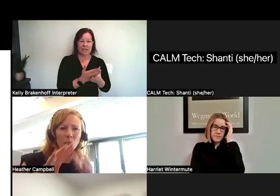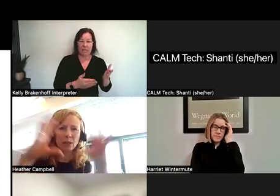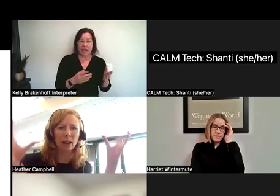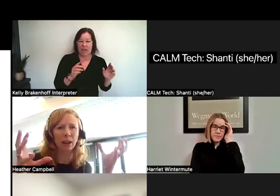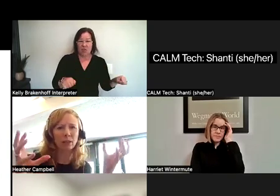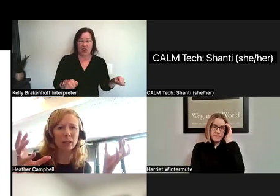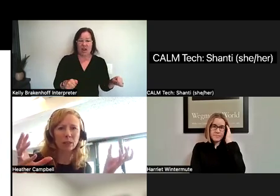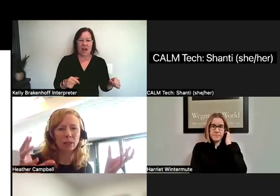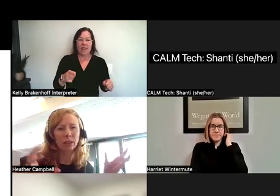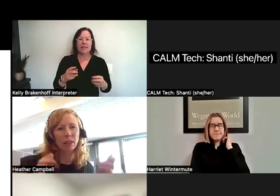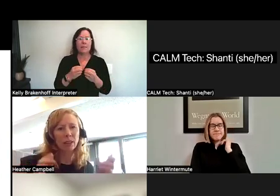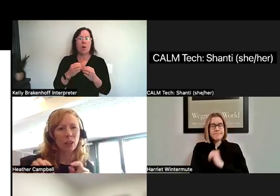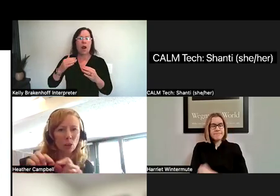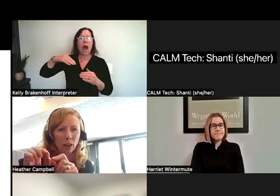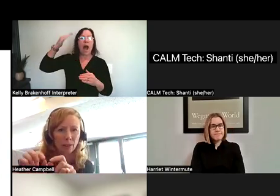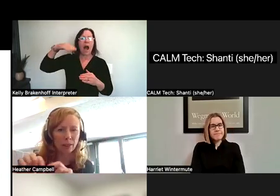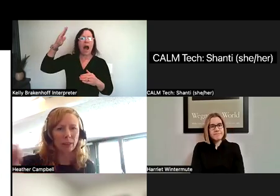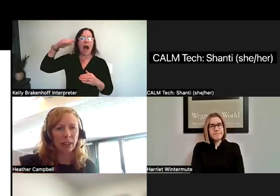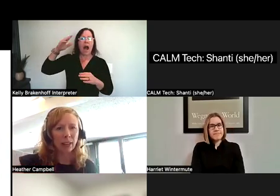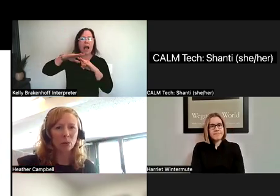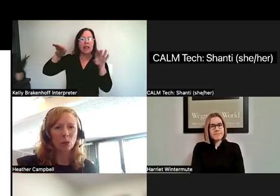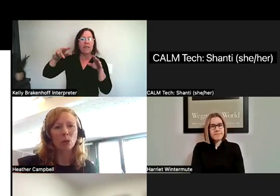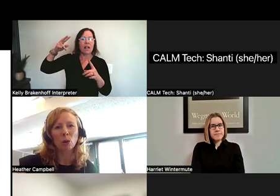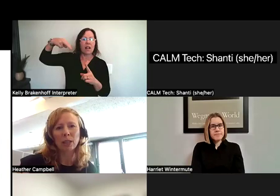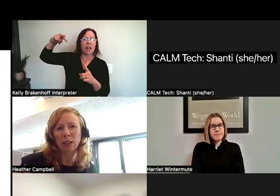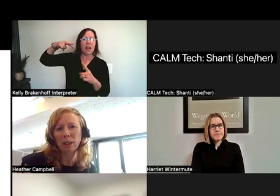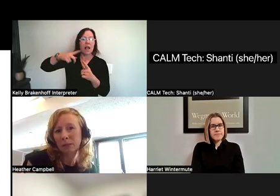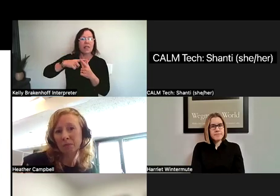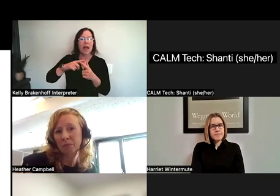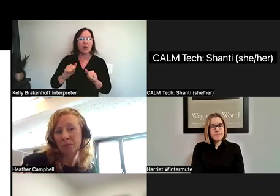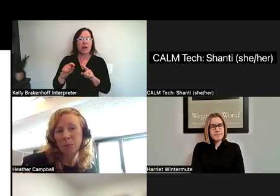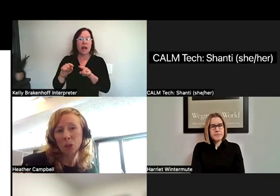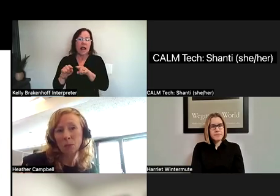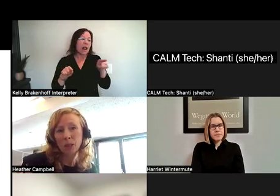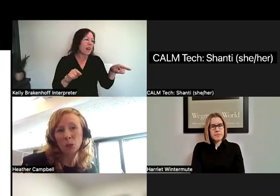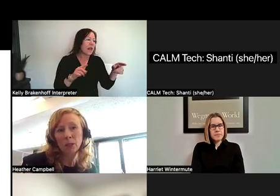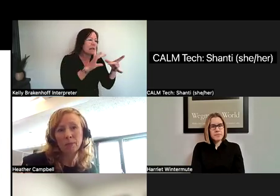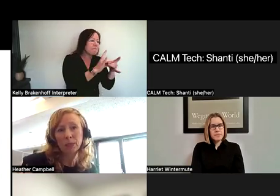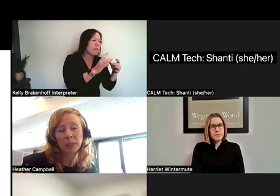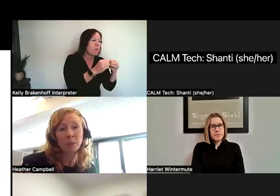is a higher level and then you could have a link to your more detailed project management system.